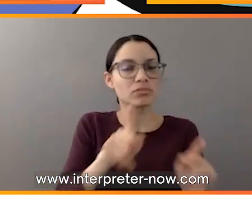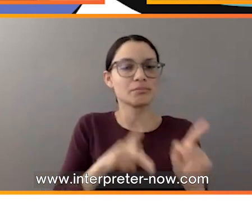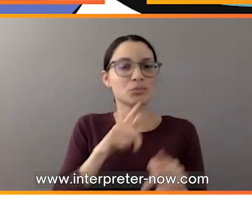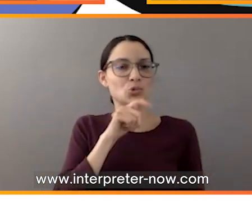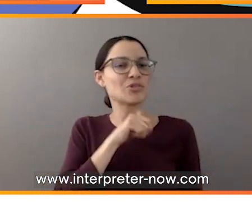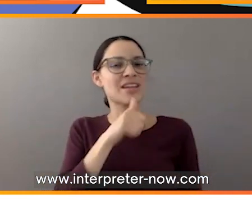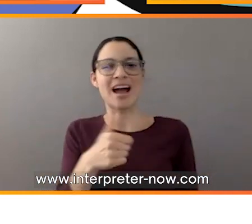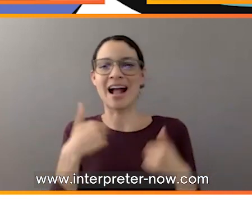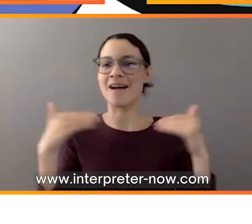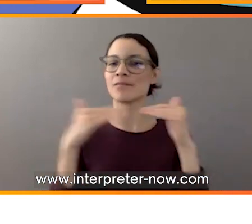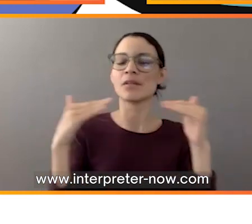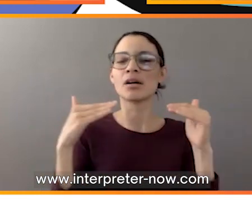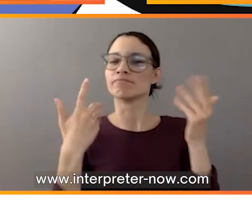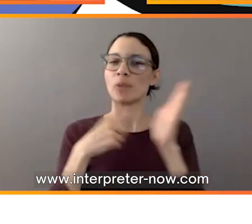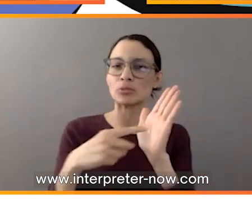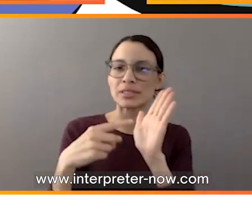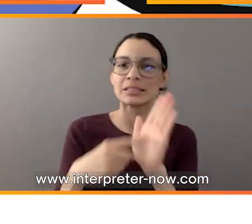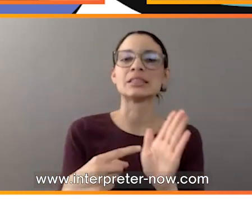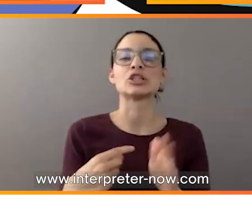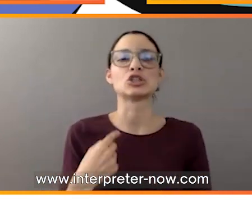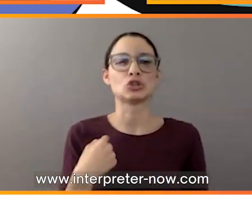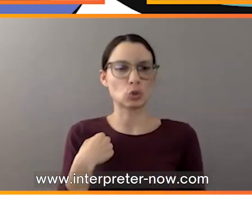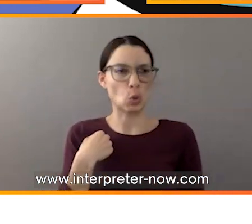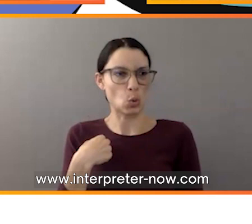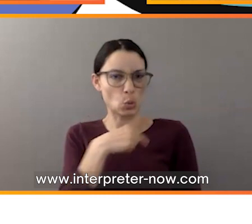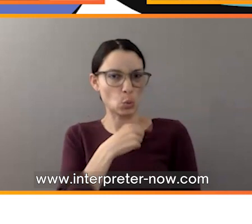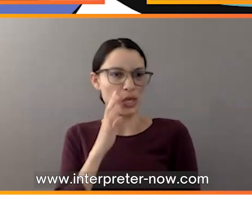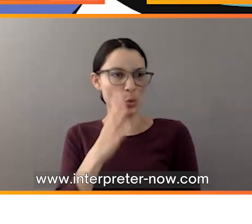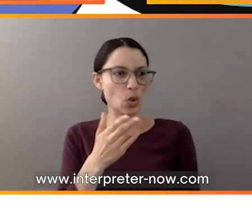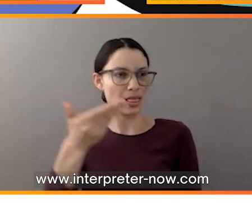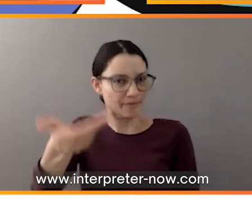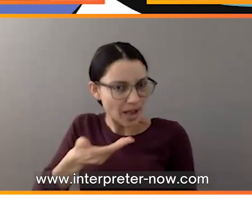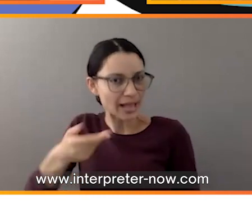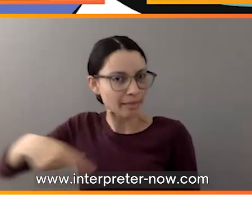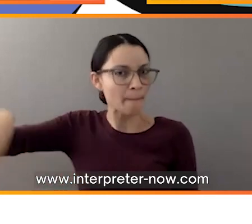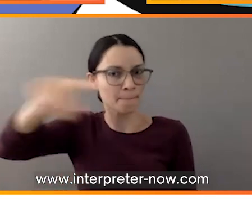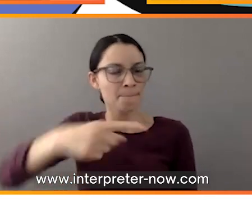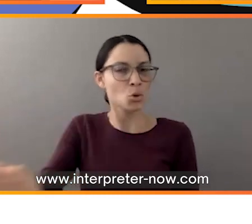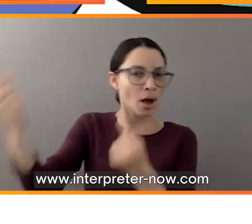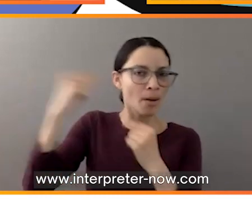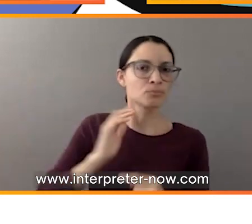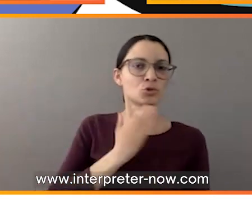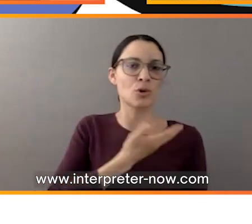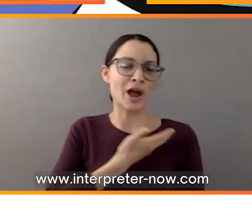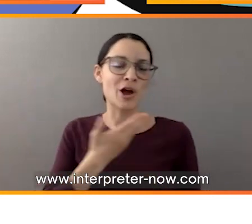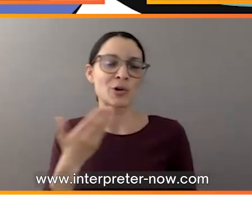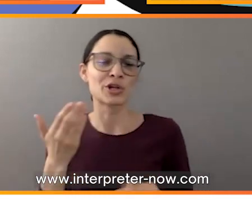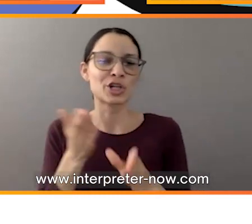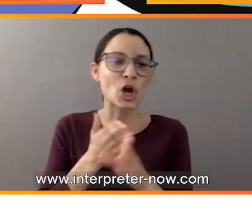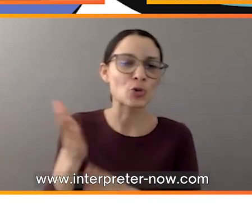So we'll bring them to you with our career fairs, and the number of recruiters that attended